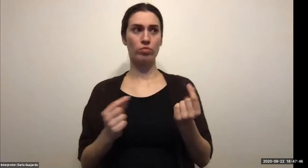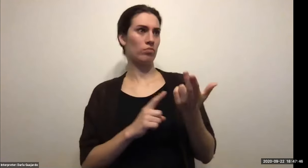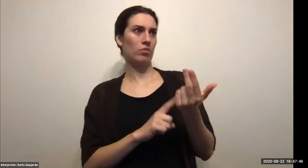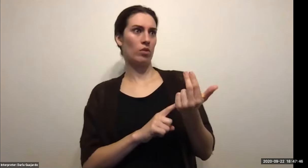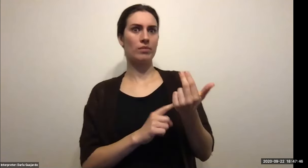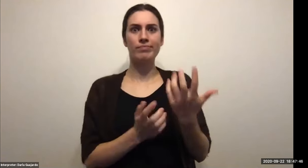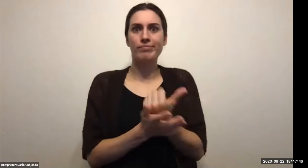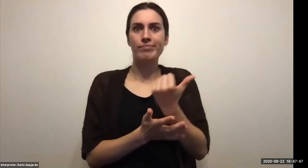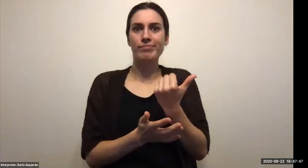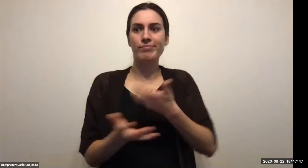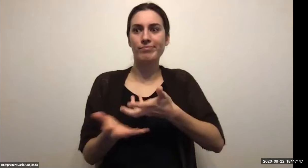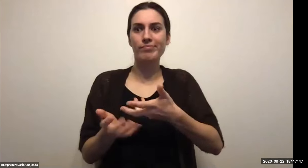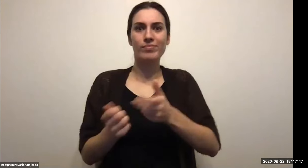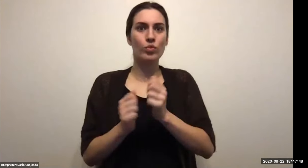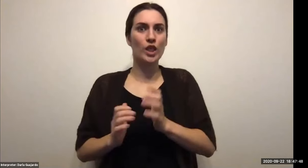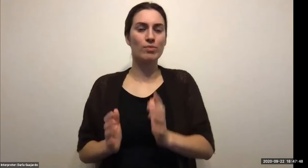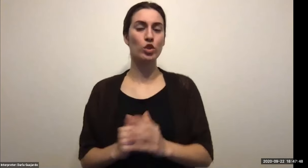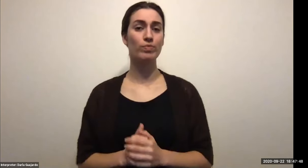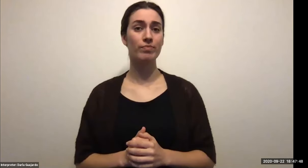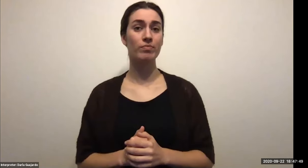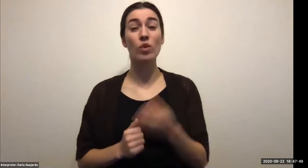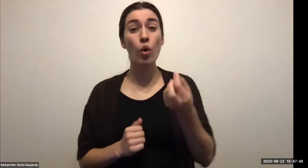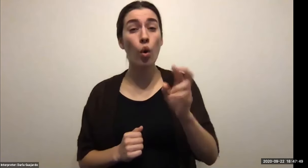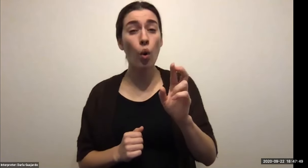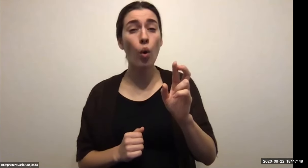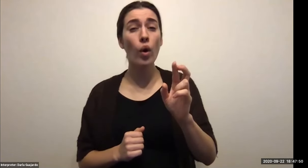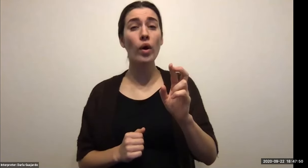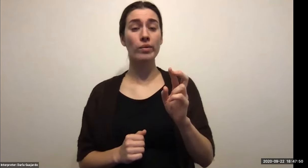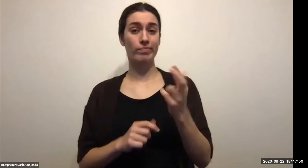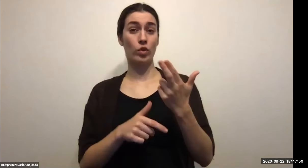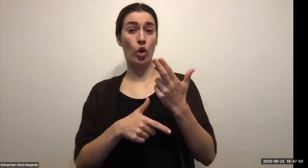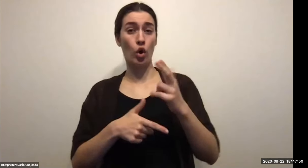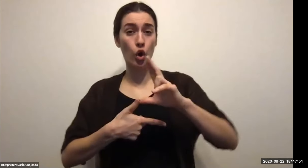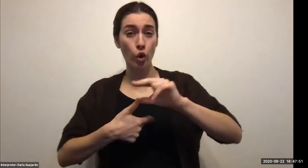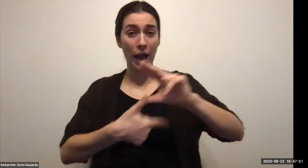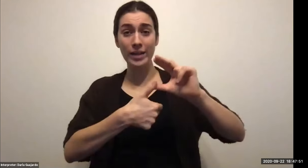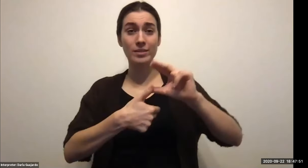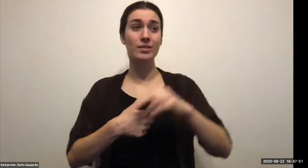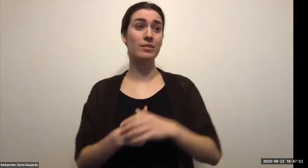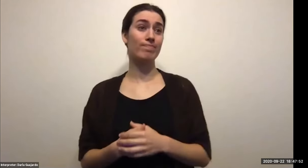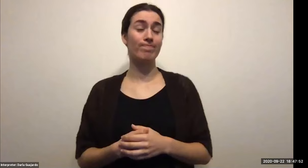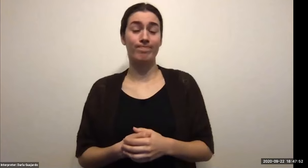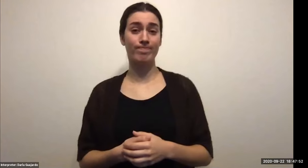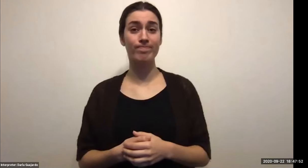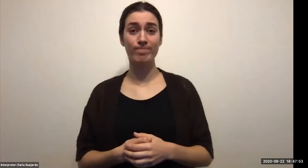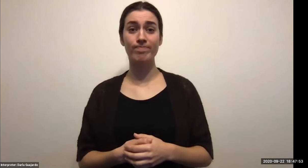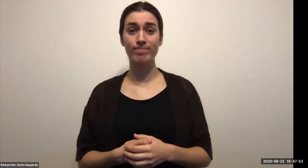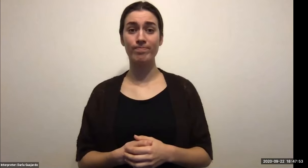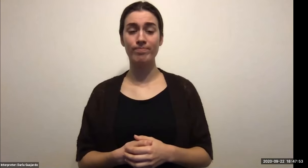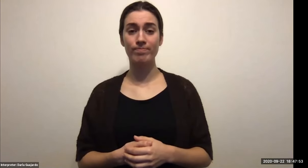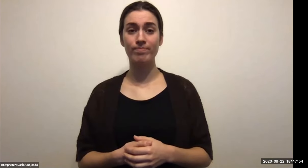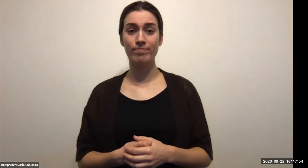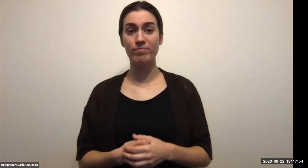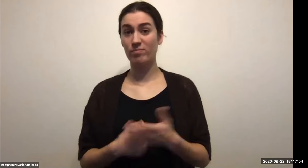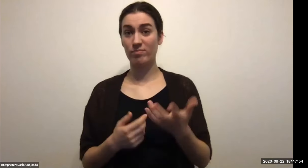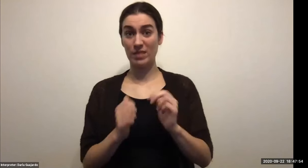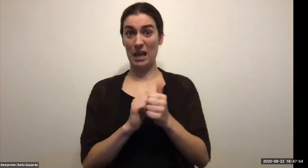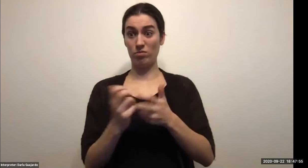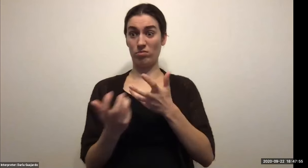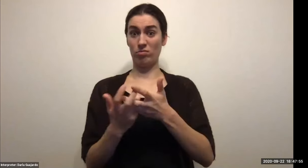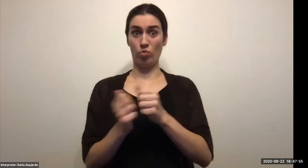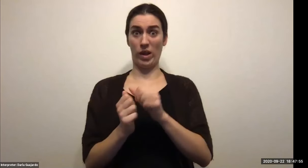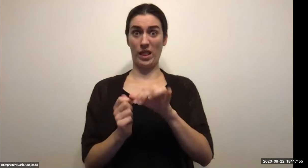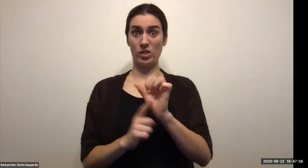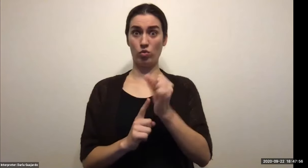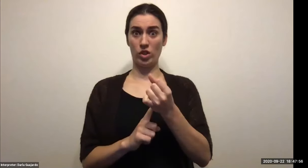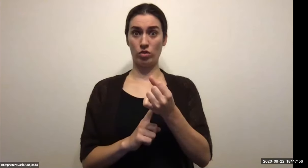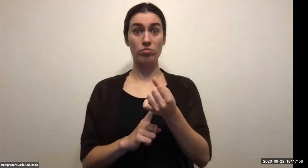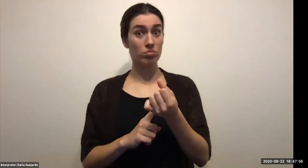Keith Wolling: Because once, some people had left because they were local these people couldn't leave and we didn't know how long it was going to be. So we pulled the team together and we set up the hotel, almost like a crucial because people got to eat.